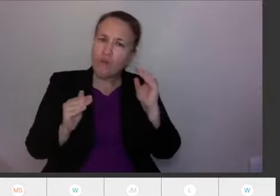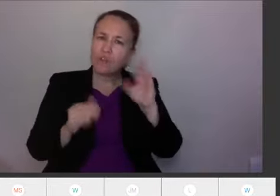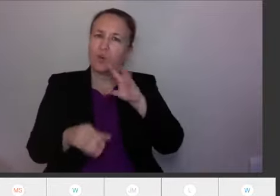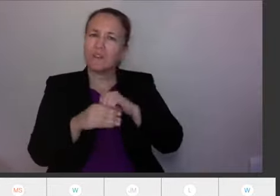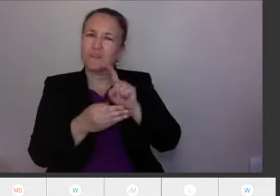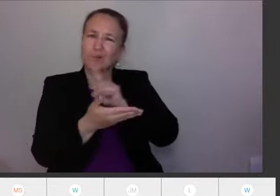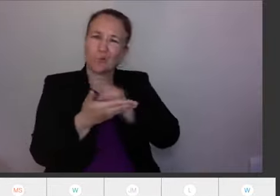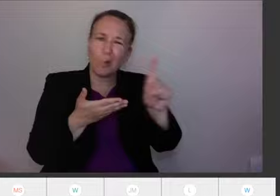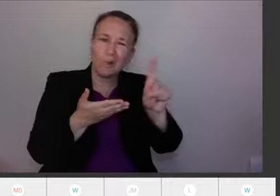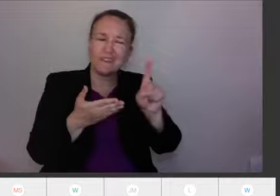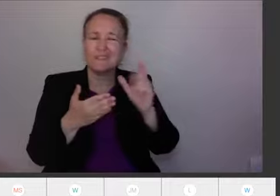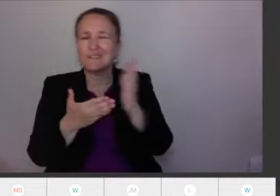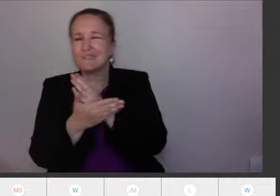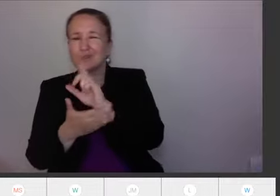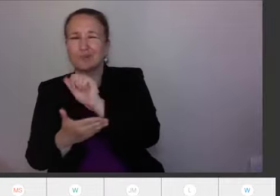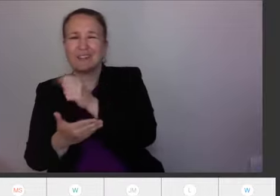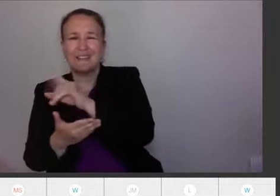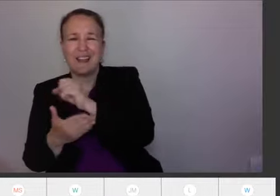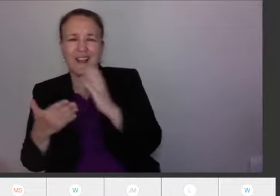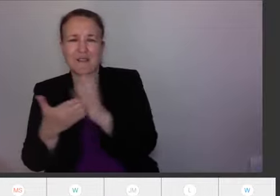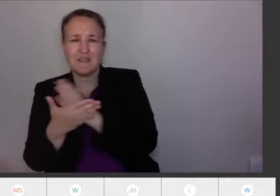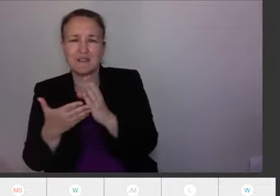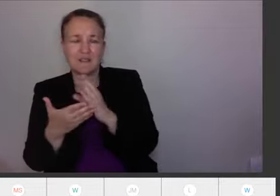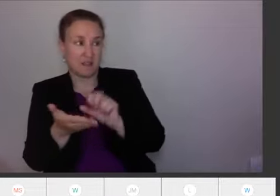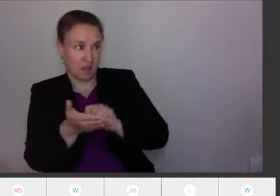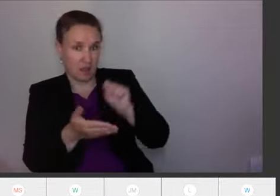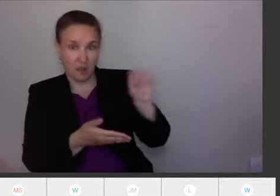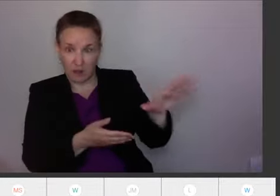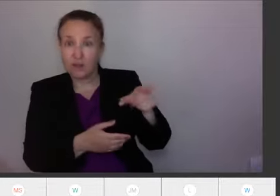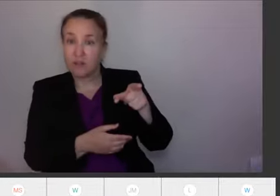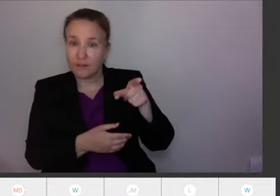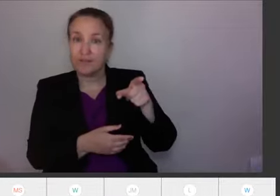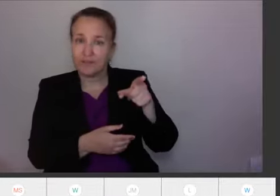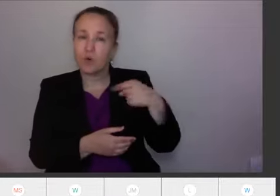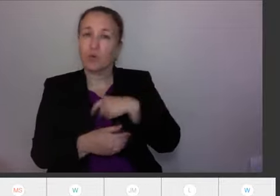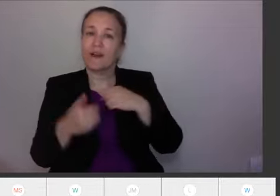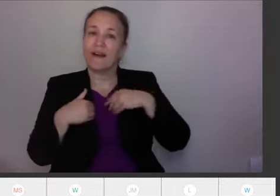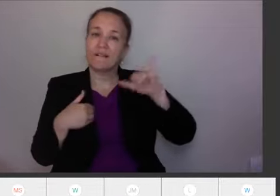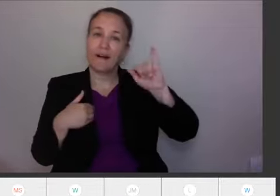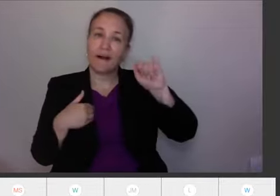we have some uh uh IT data integration that has to get set